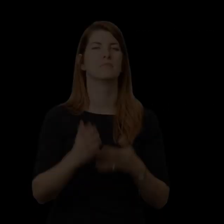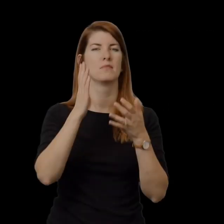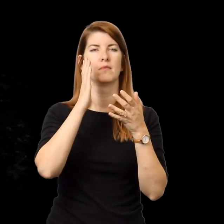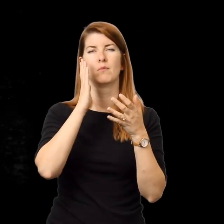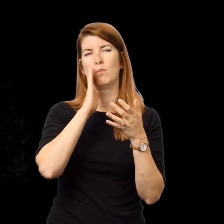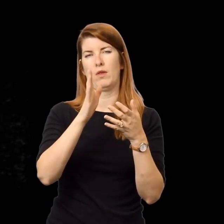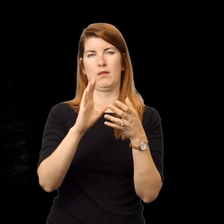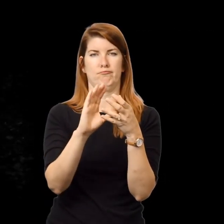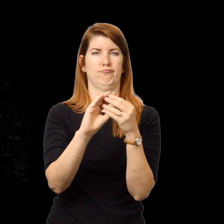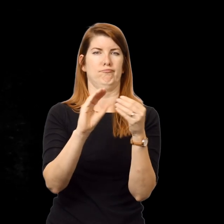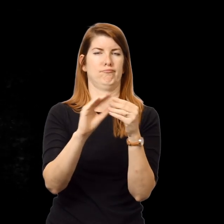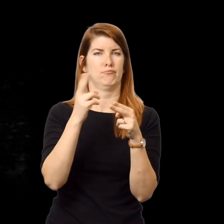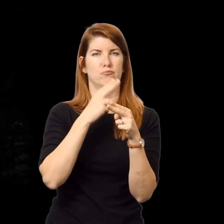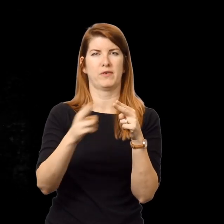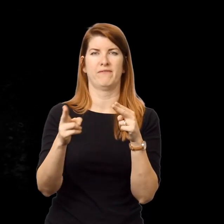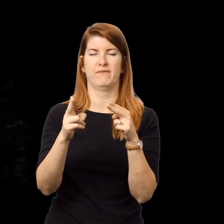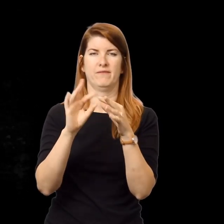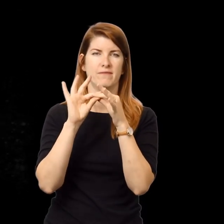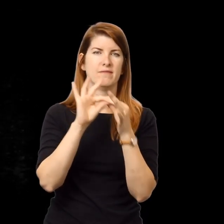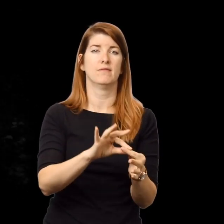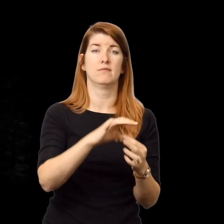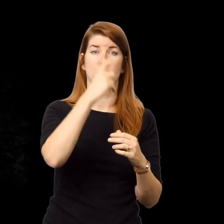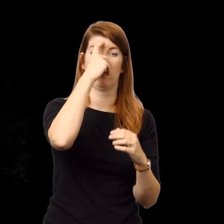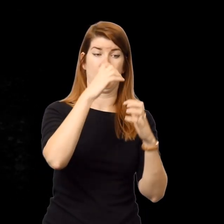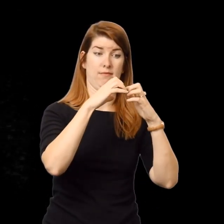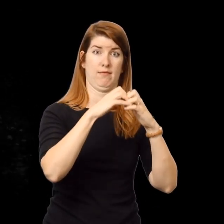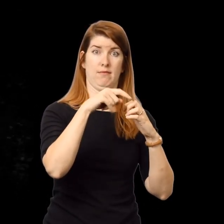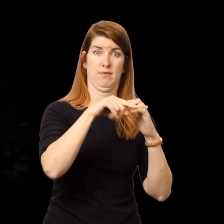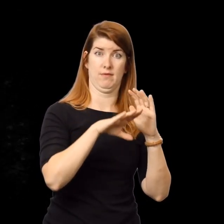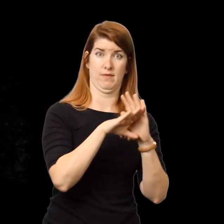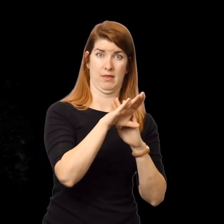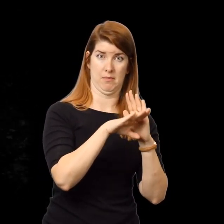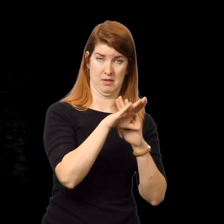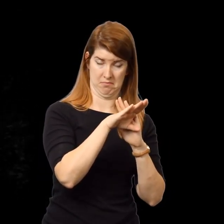I'm going to do a brief little bit about brain development, and then I'm going to talk